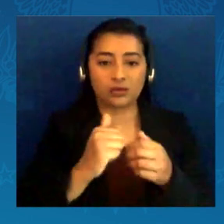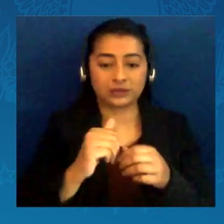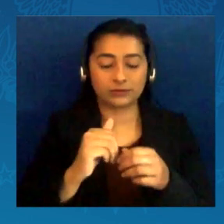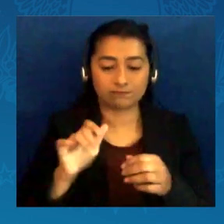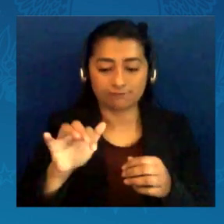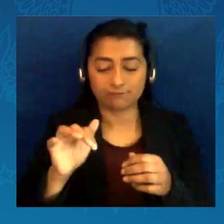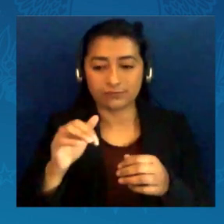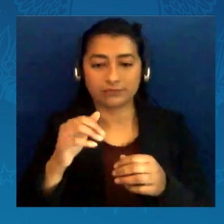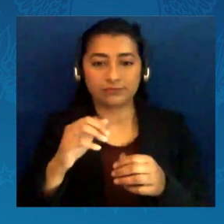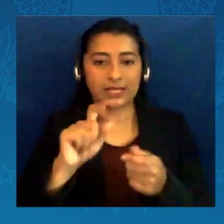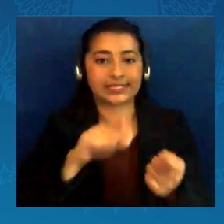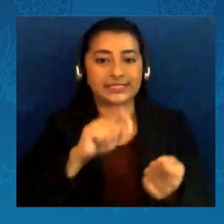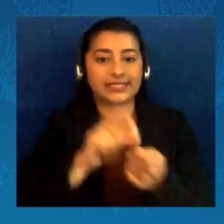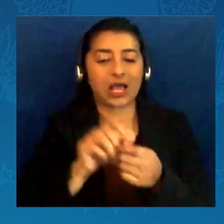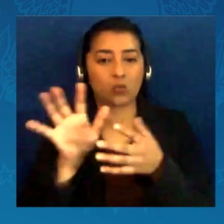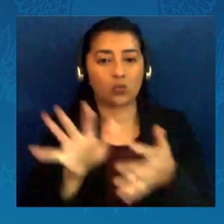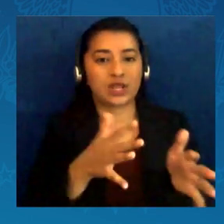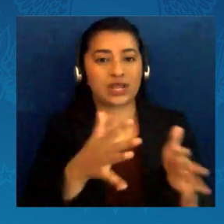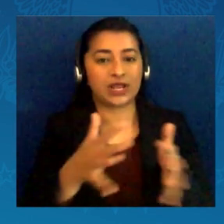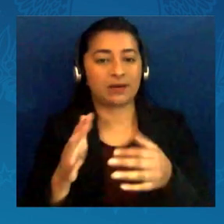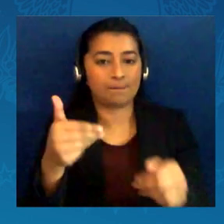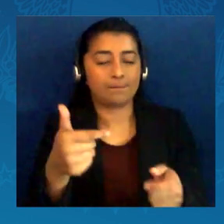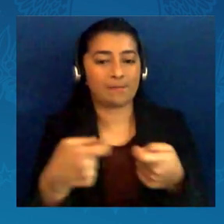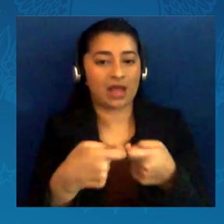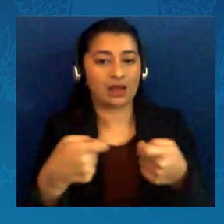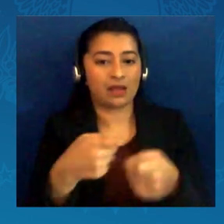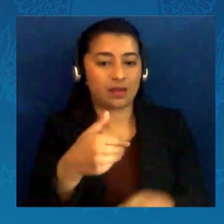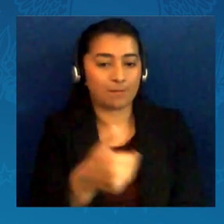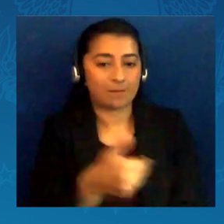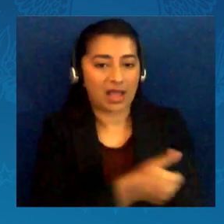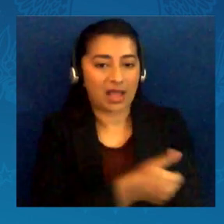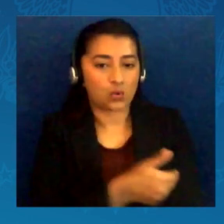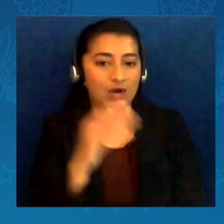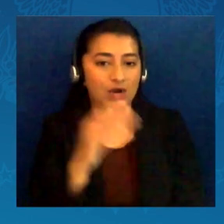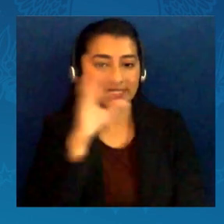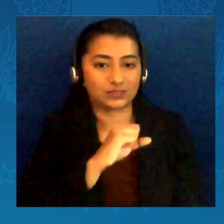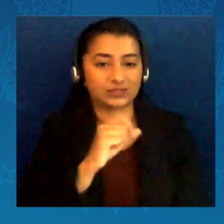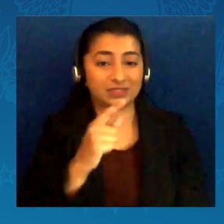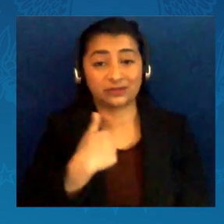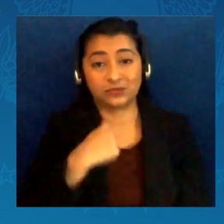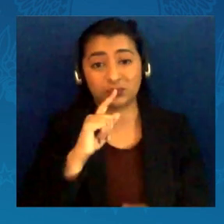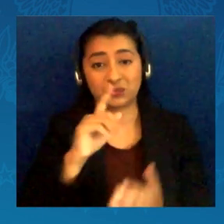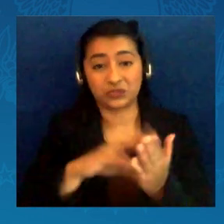But it's been a fruitful process. I learned a lot. The Vice President: You know, it's again,